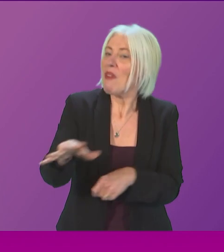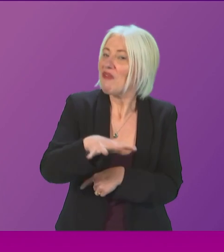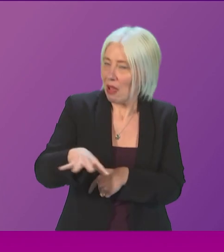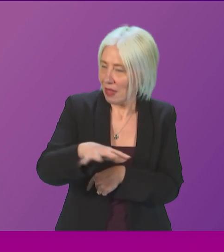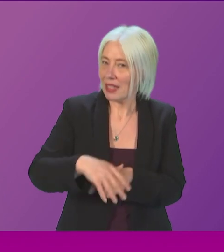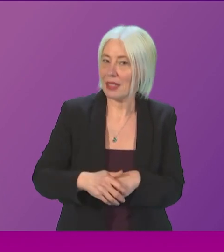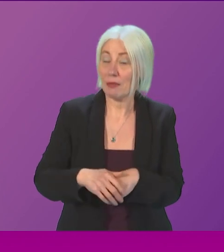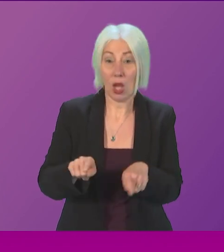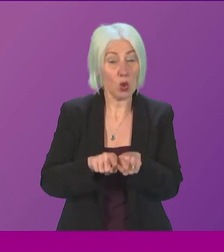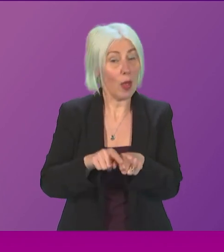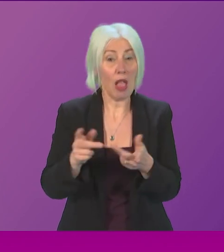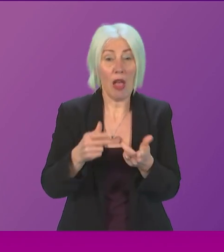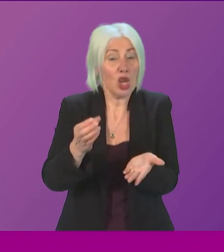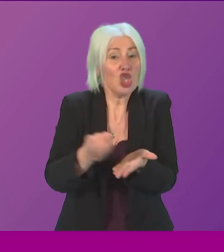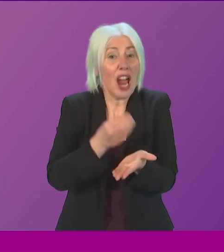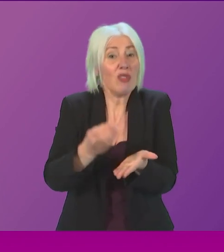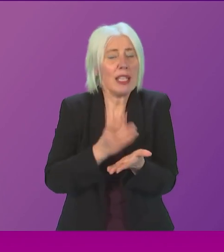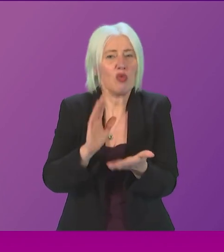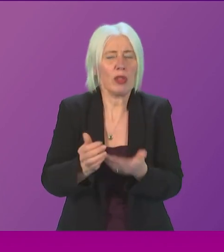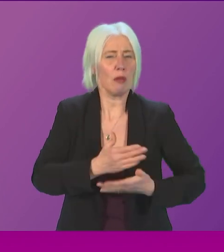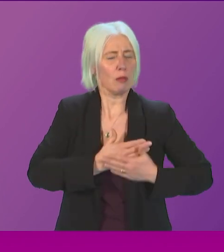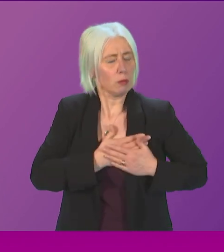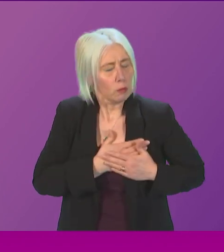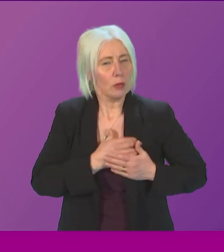Charities are close to King Charles’s heart.